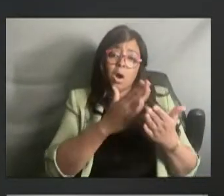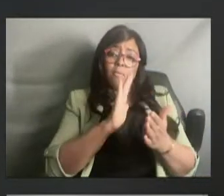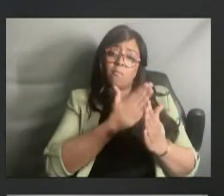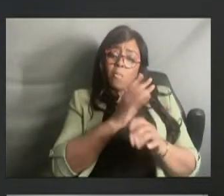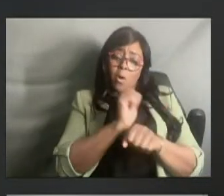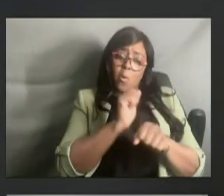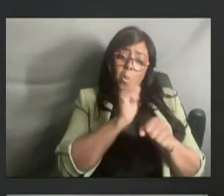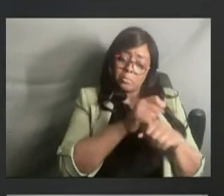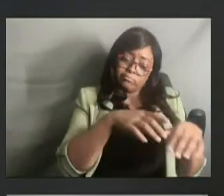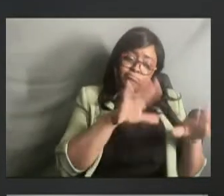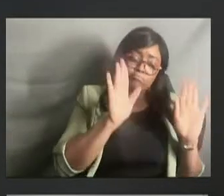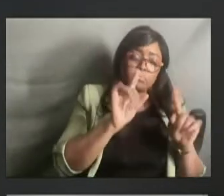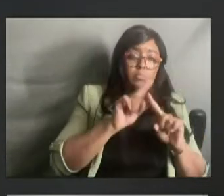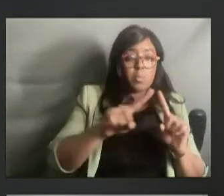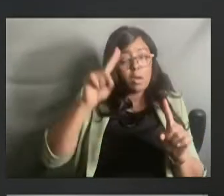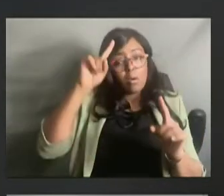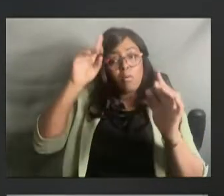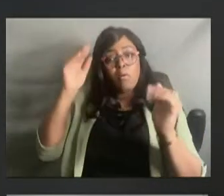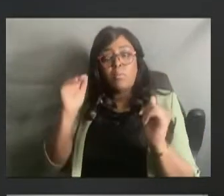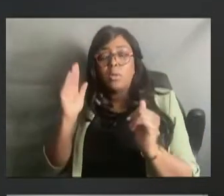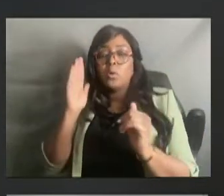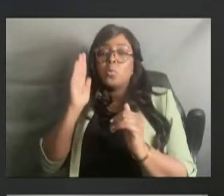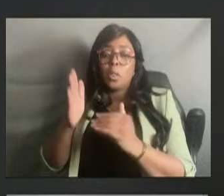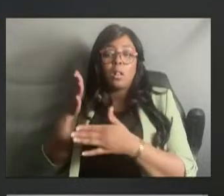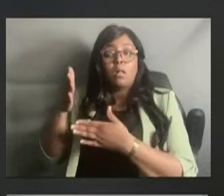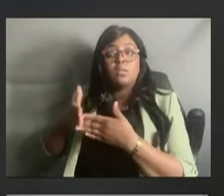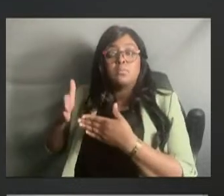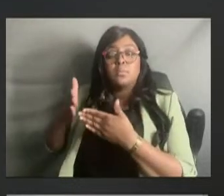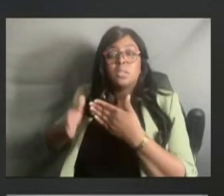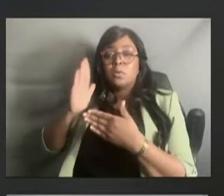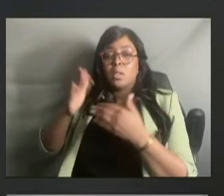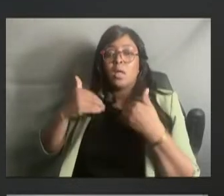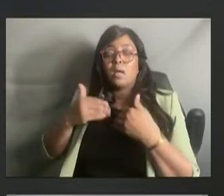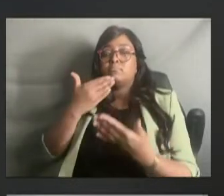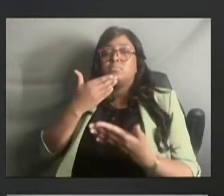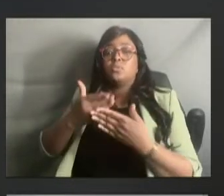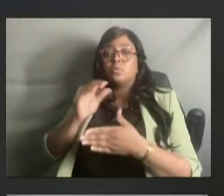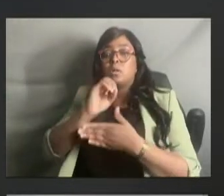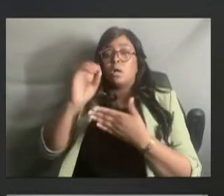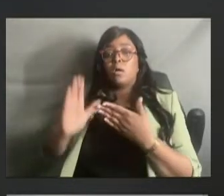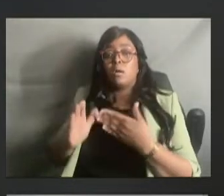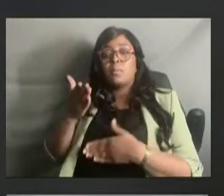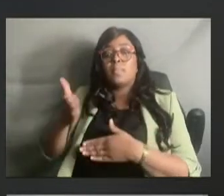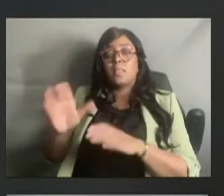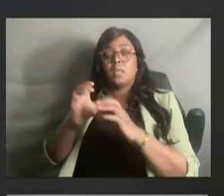giving up some aspects of our